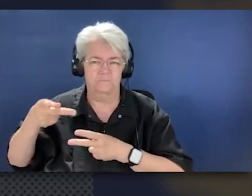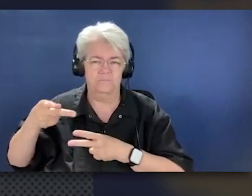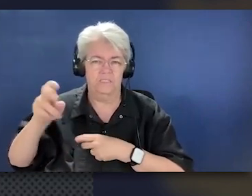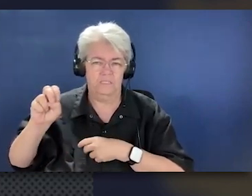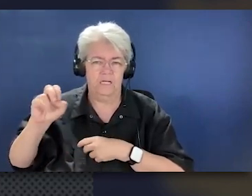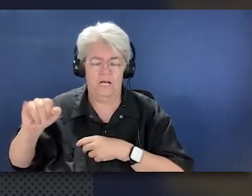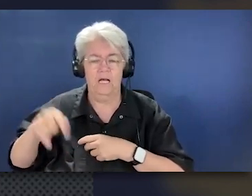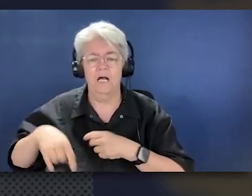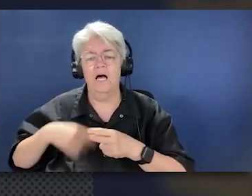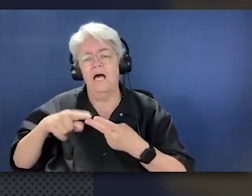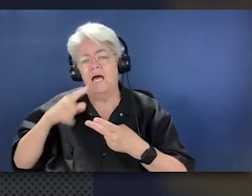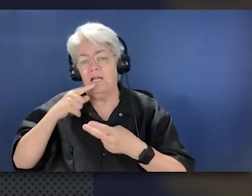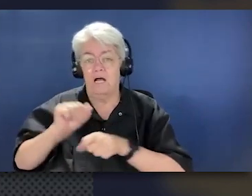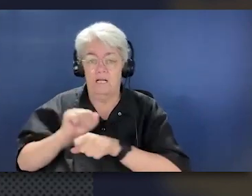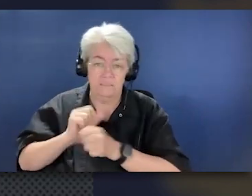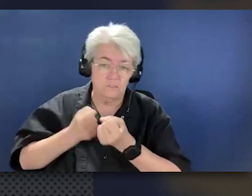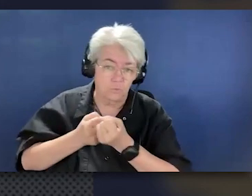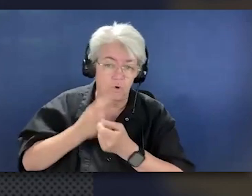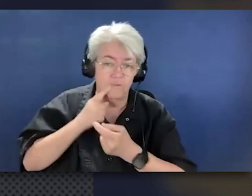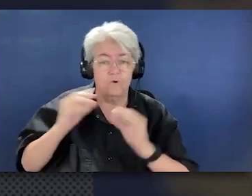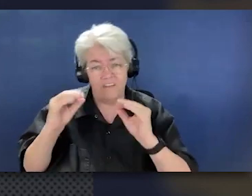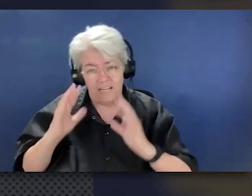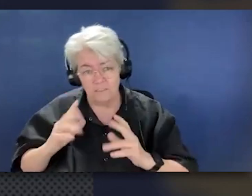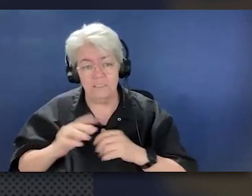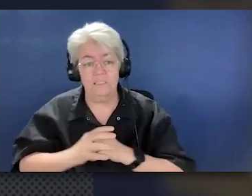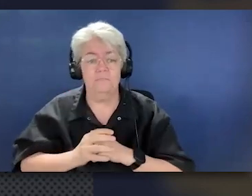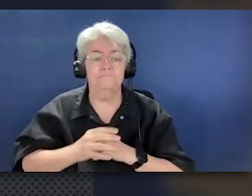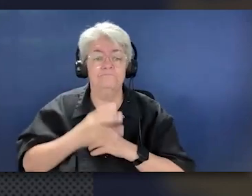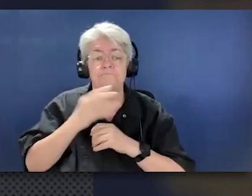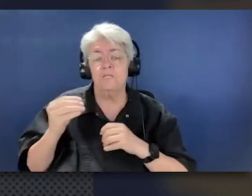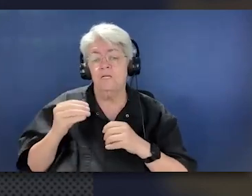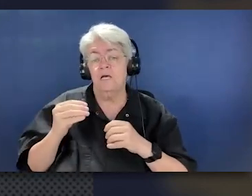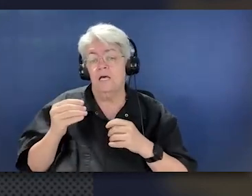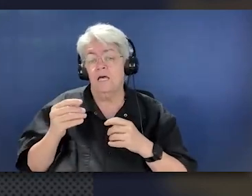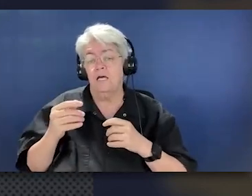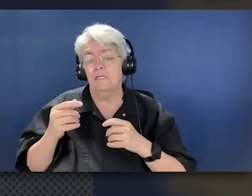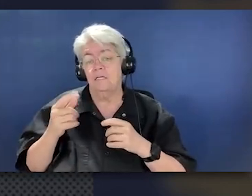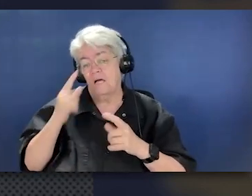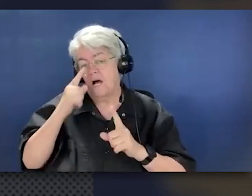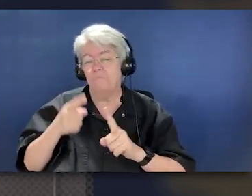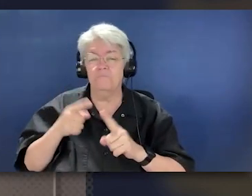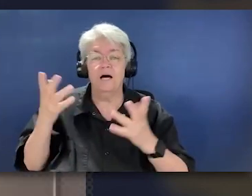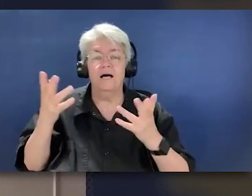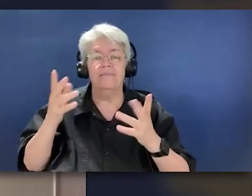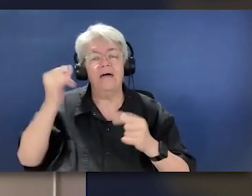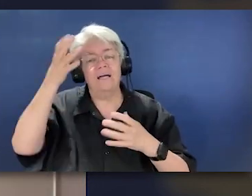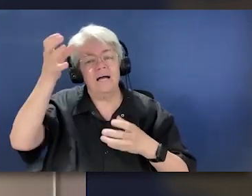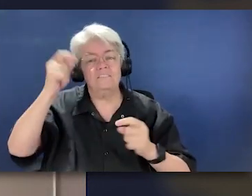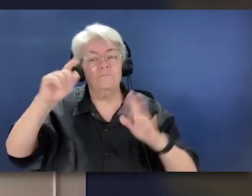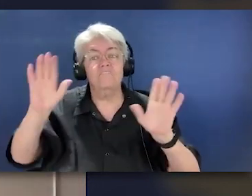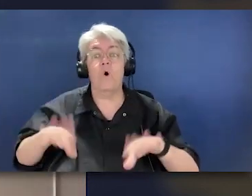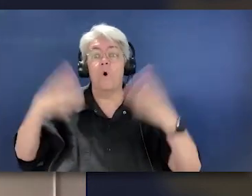for faculty. Above all, I’m kind of an open educator. How many of you are familiar with the